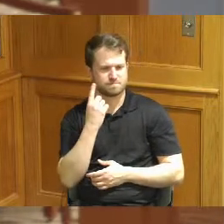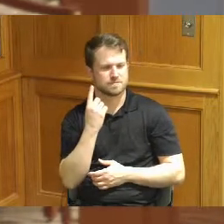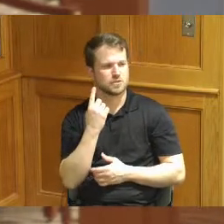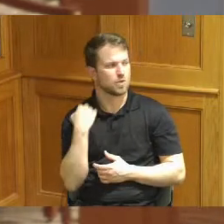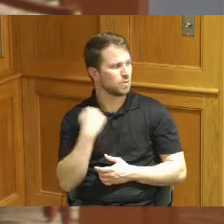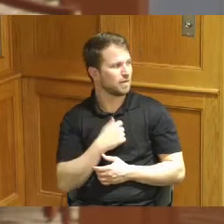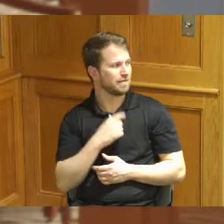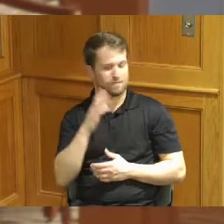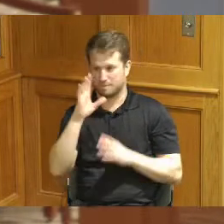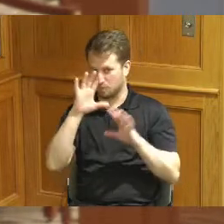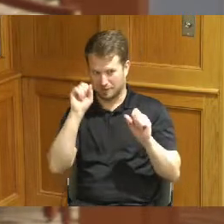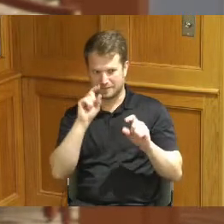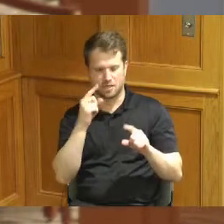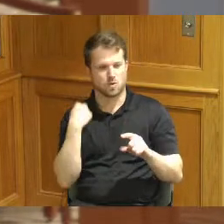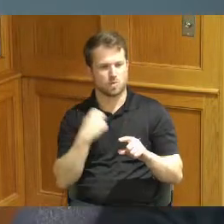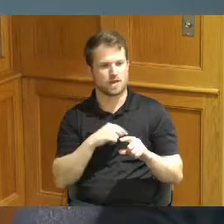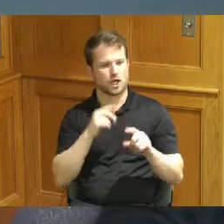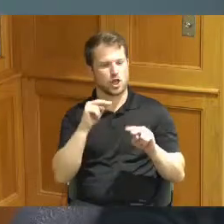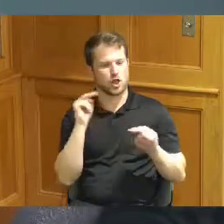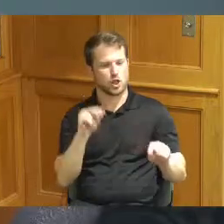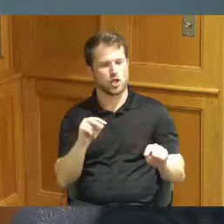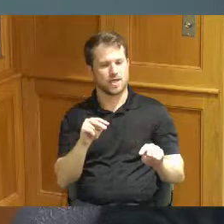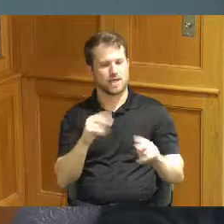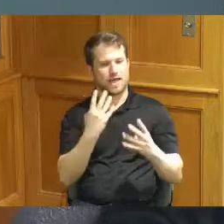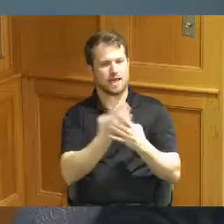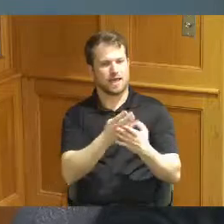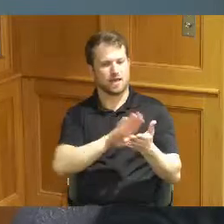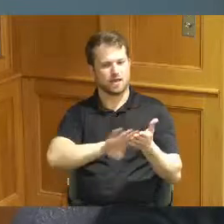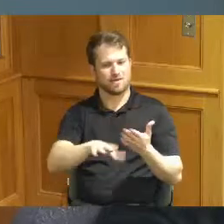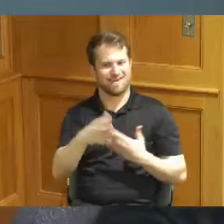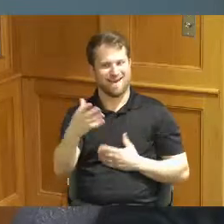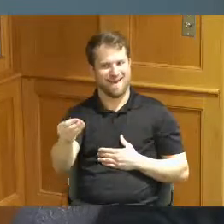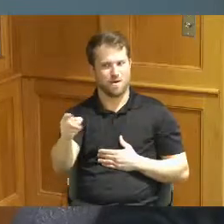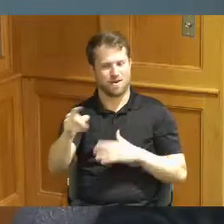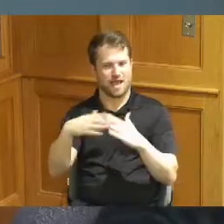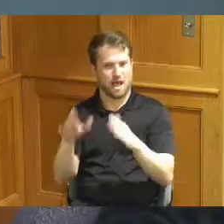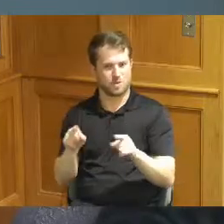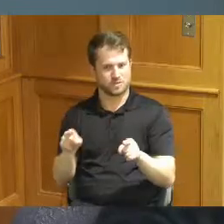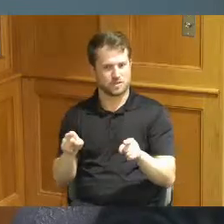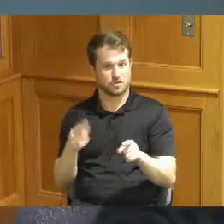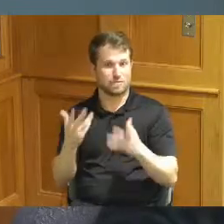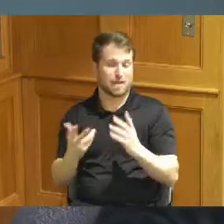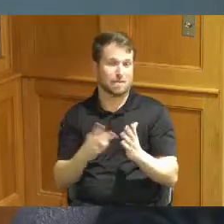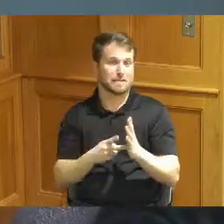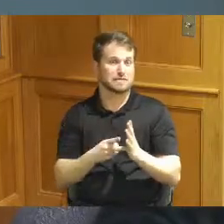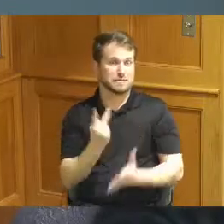specifically talked about re-entry housing and so we may be able to kill two birds with one stone if